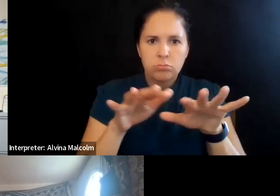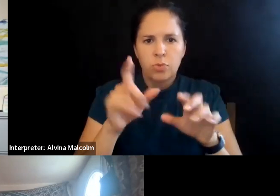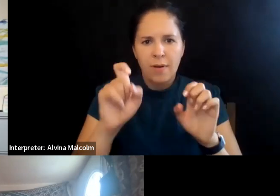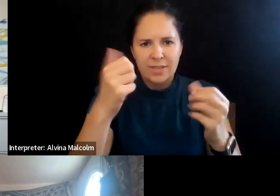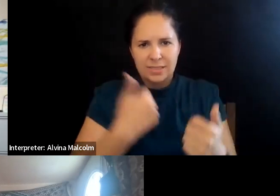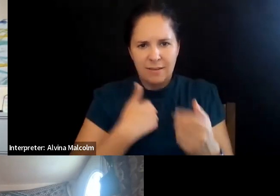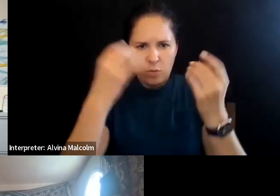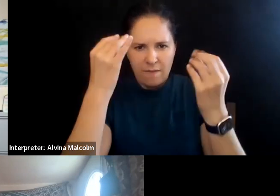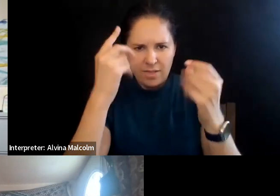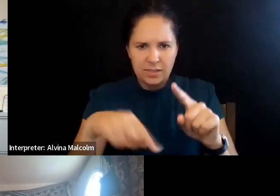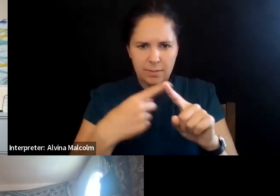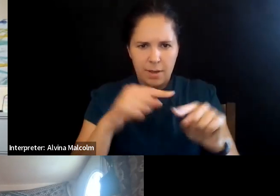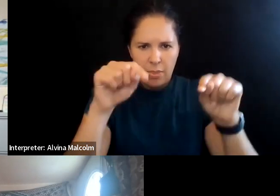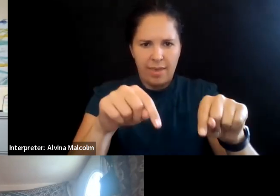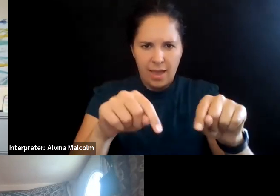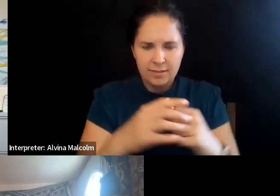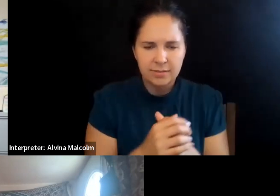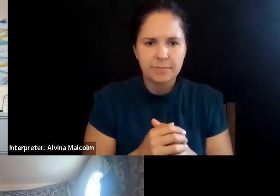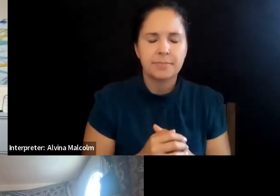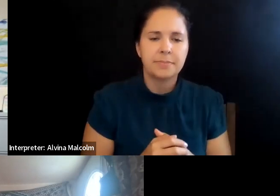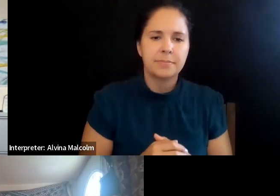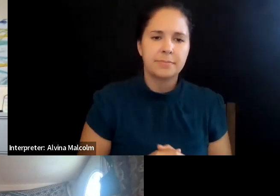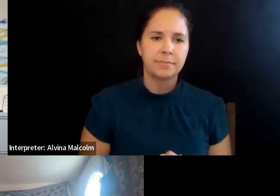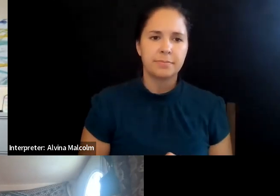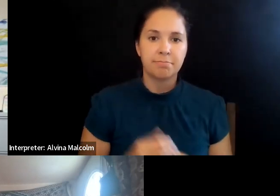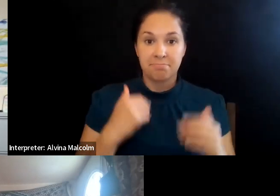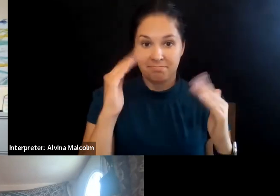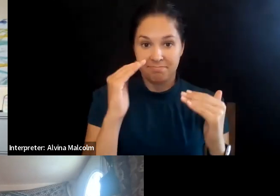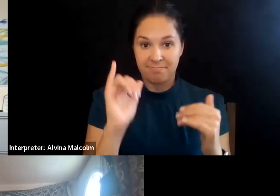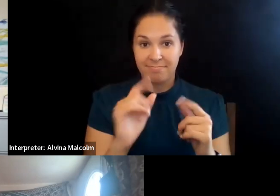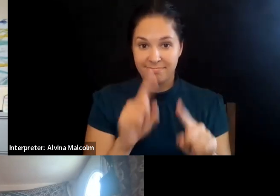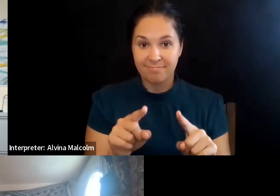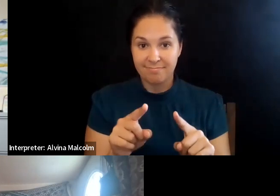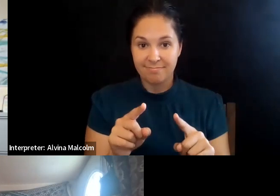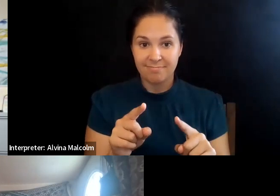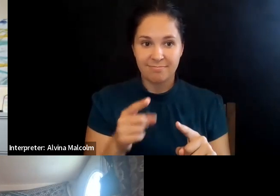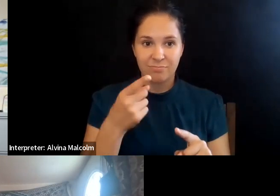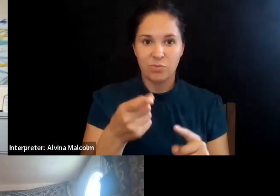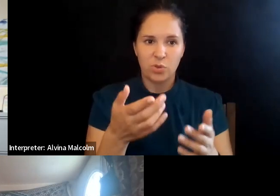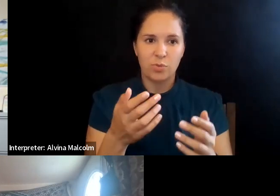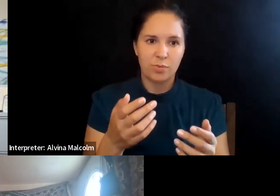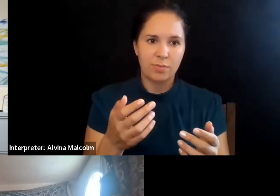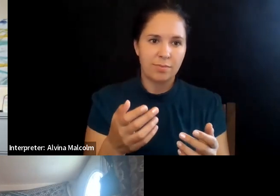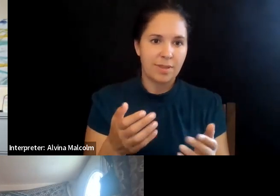what -- you know, what support -- what really happens here? You just